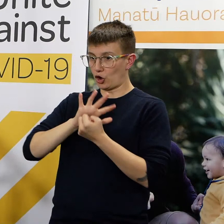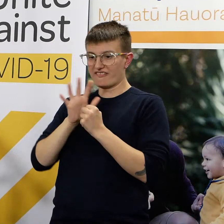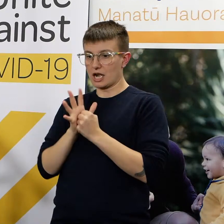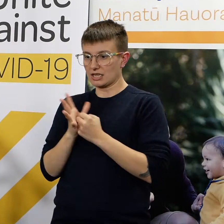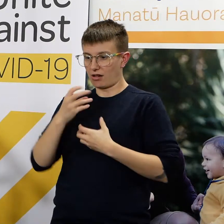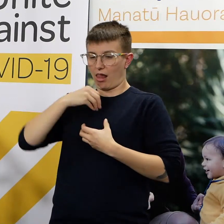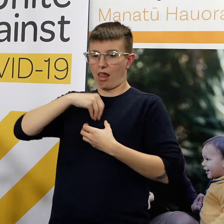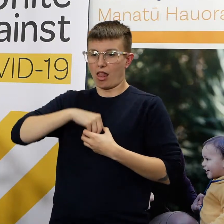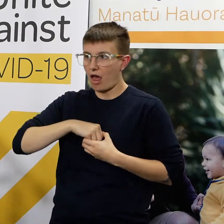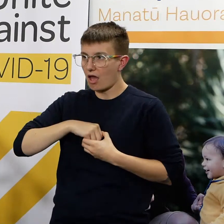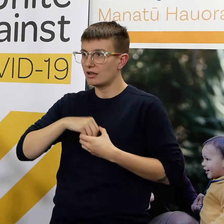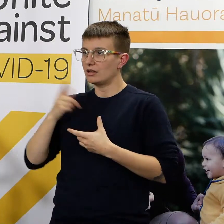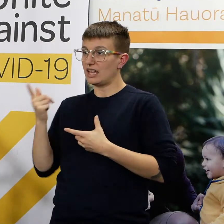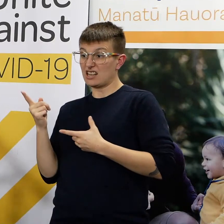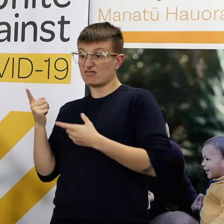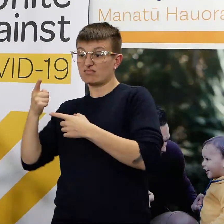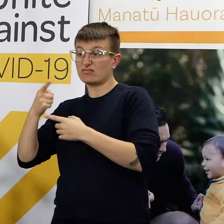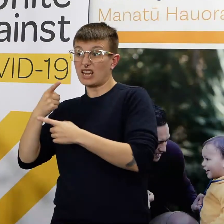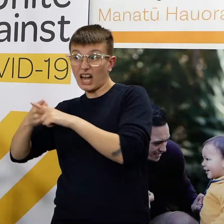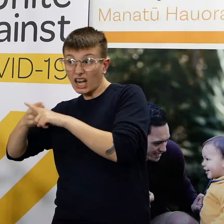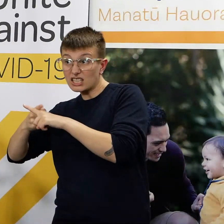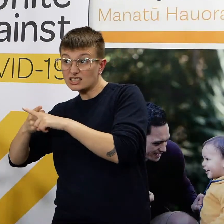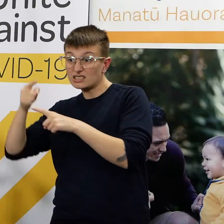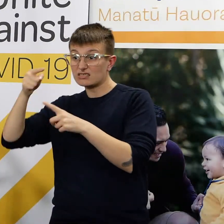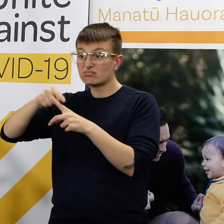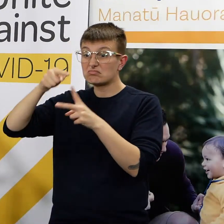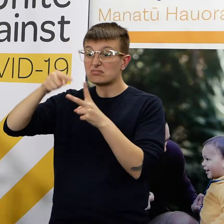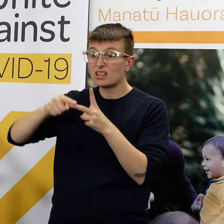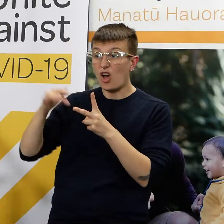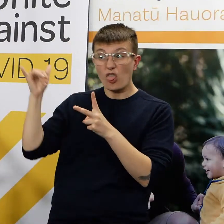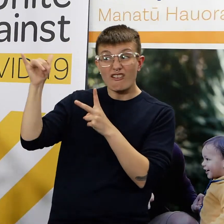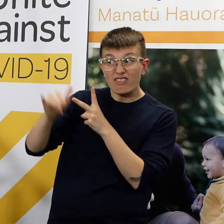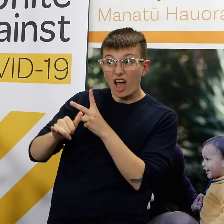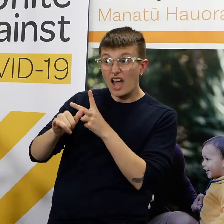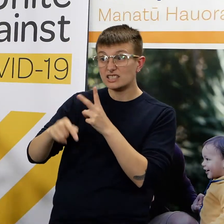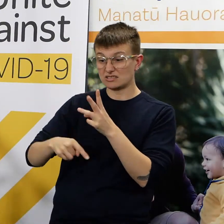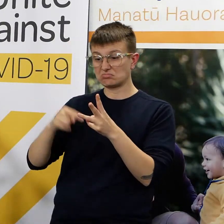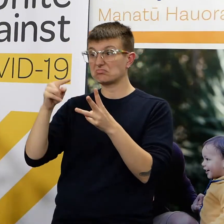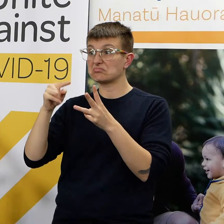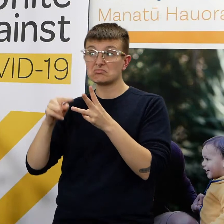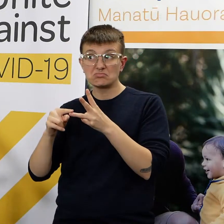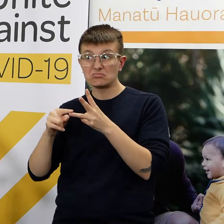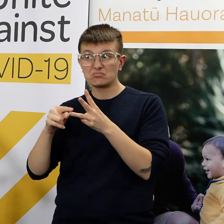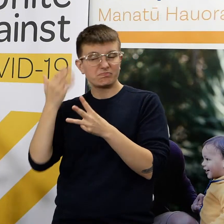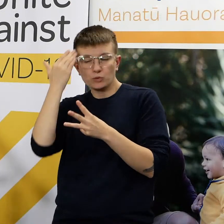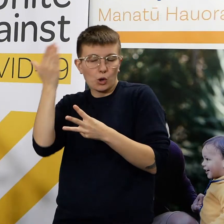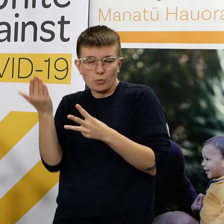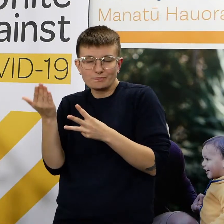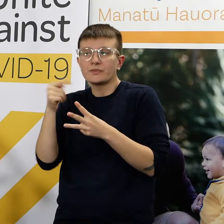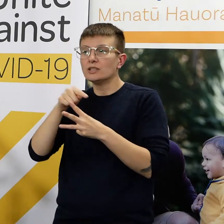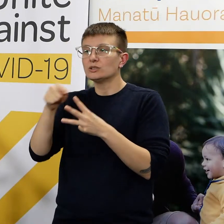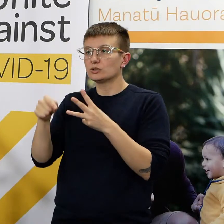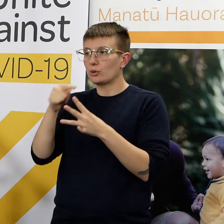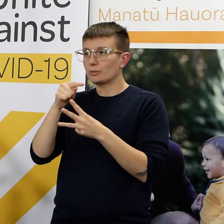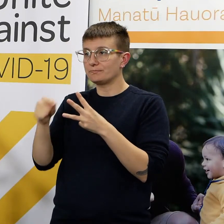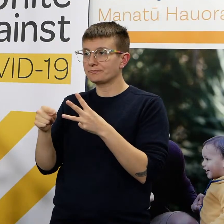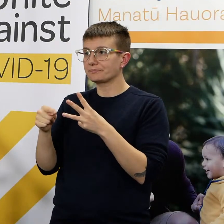on one of the flights. So these were all the stains we want to cover particularly the flights. Yeah. Do you know, I mean do they both have the same strain of the virus or do they have